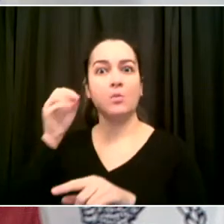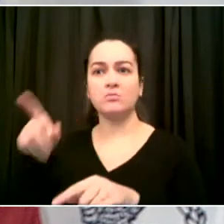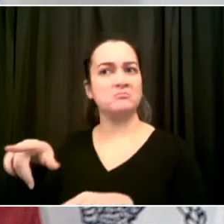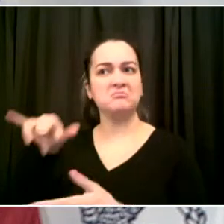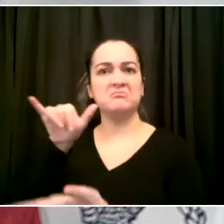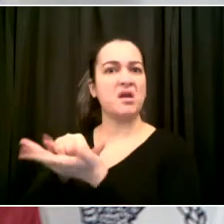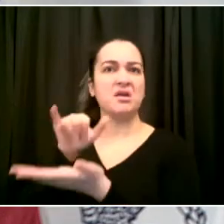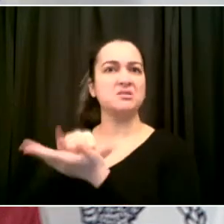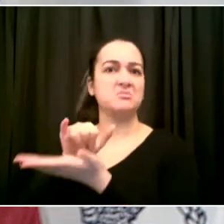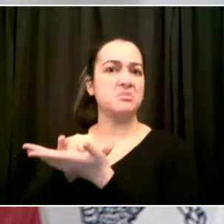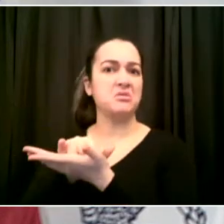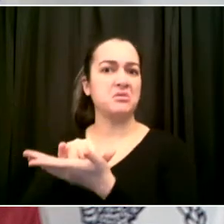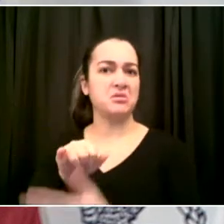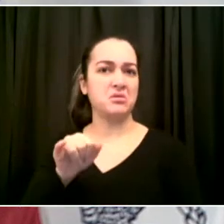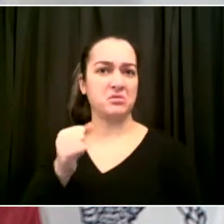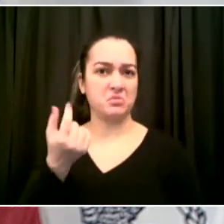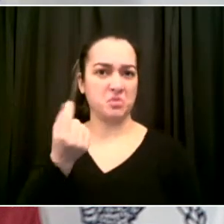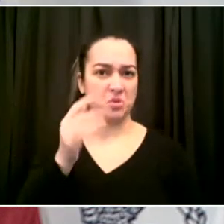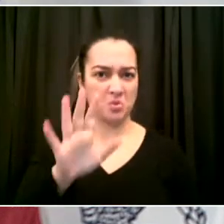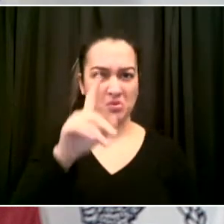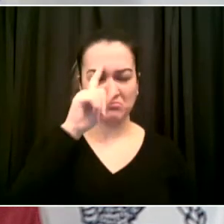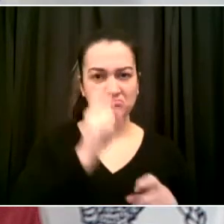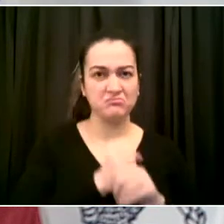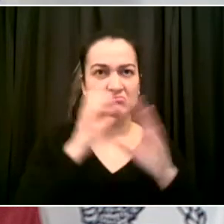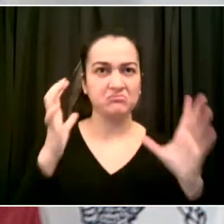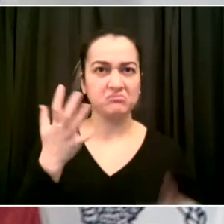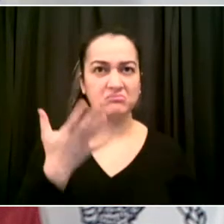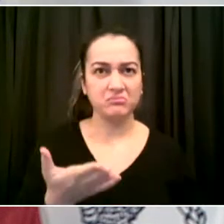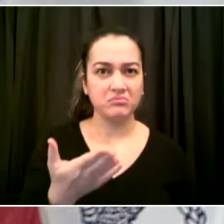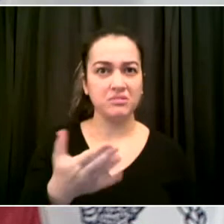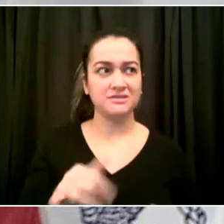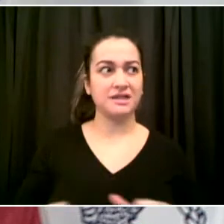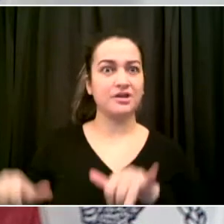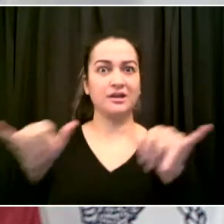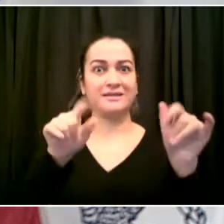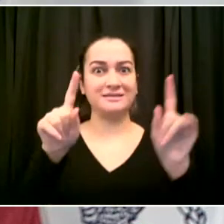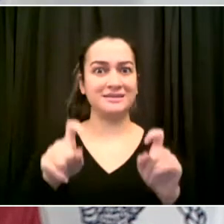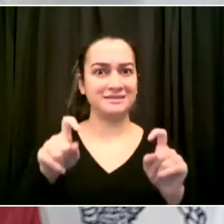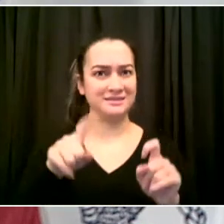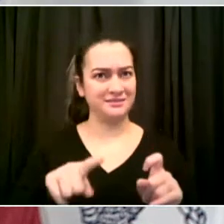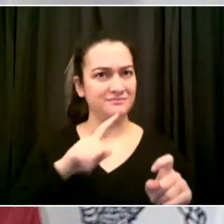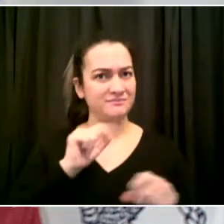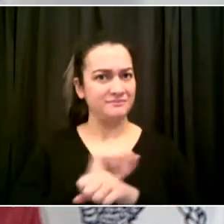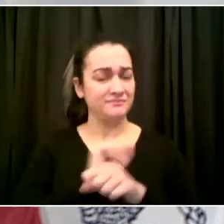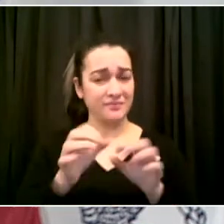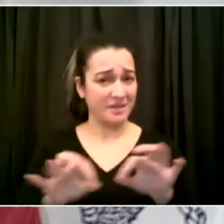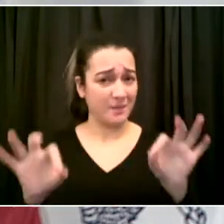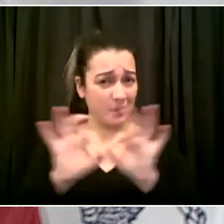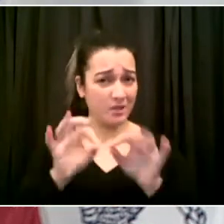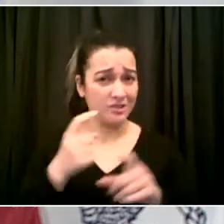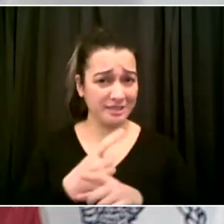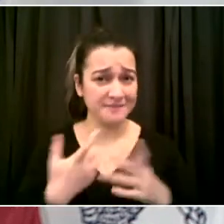THEY Y BELIEVE IT'S NOT FEASIBLE . WHWH ATAA RESSE OM THINGS YOU ARE THINKING COULD BEST WORK THIS YEAR AND